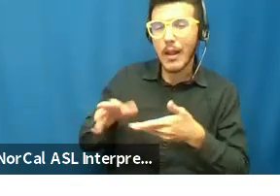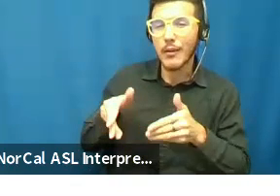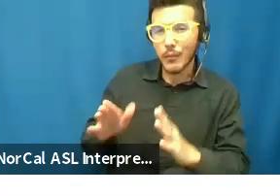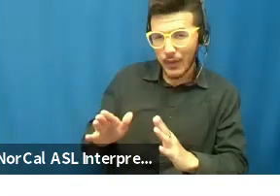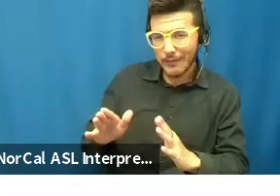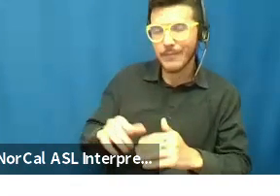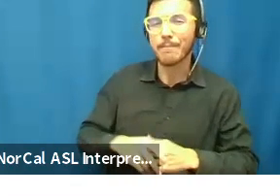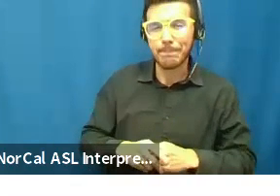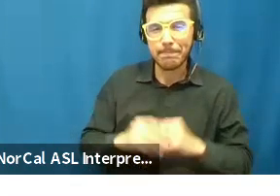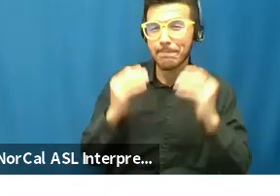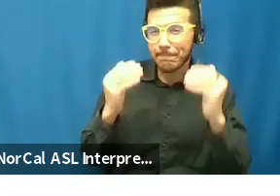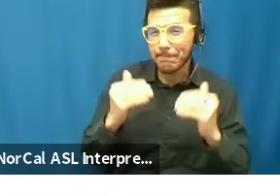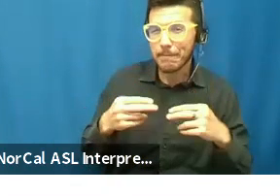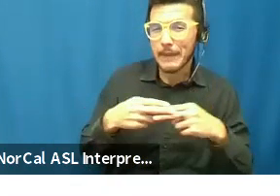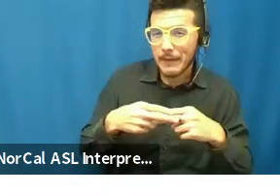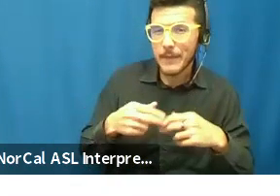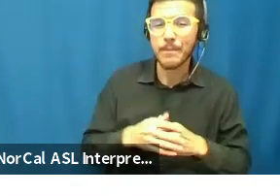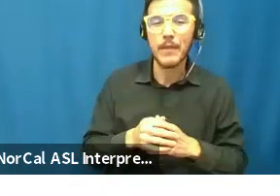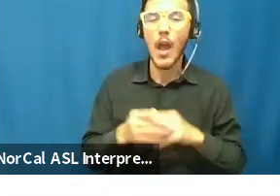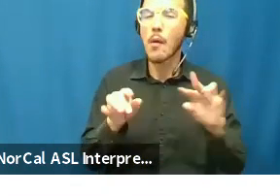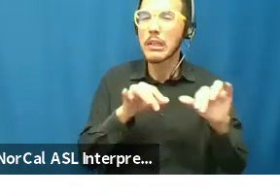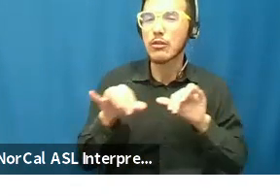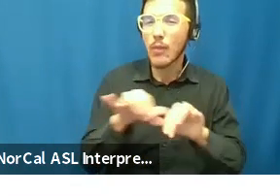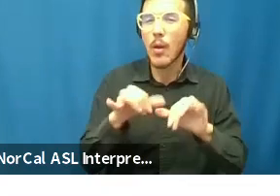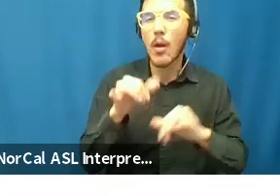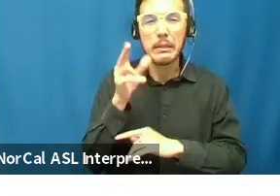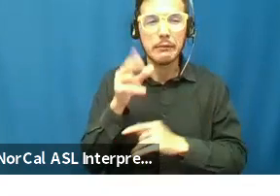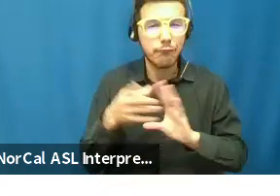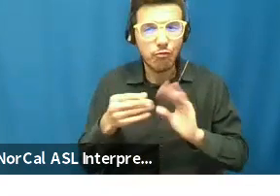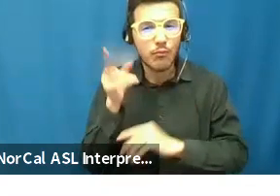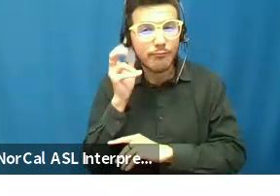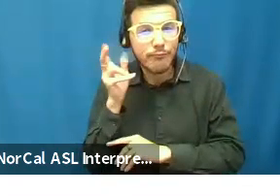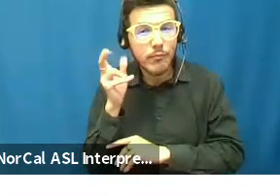Some of the other common initiatives we heard about from our ADA coordinators included things